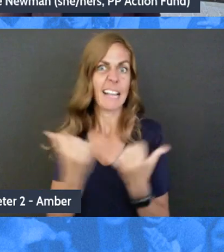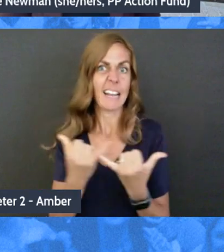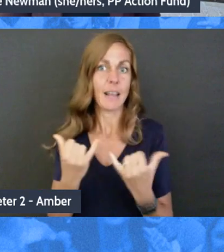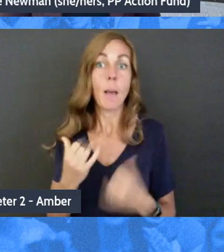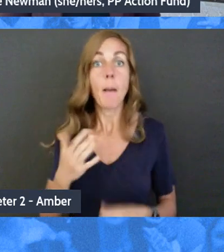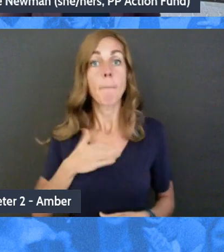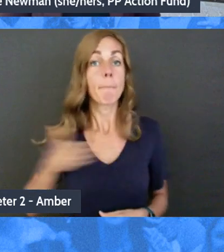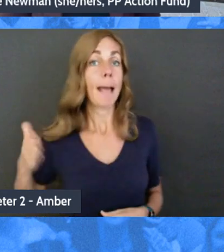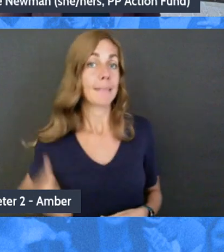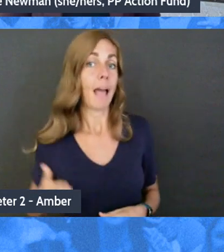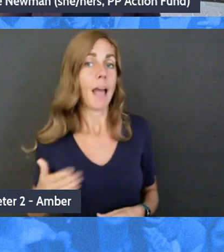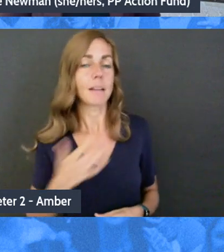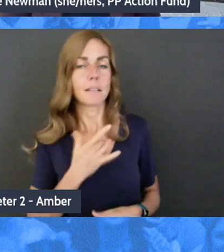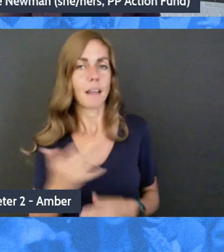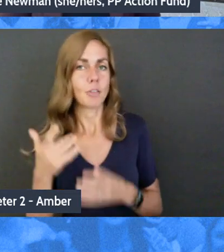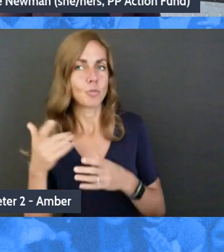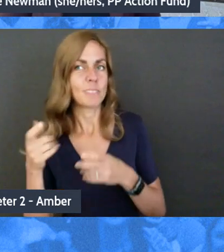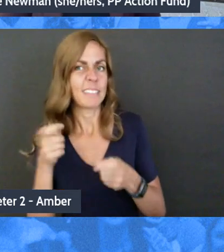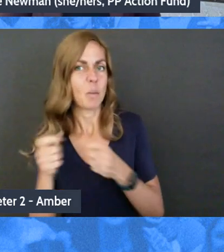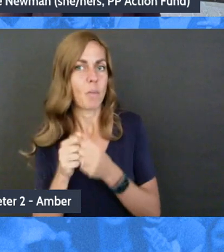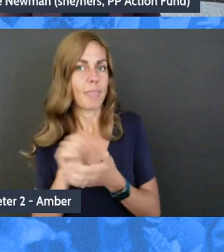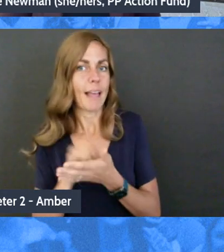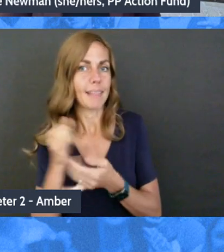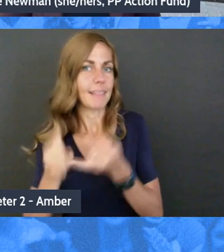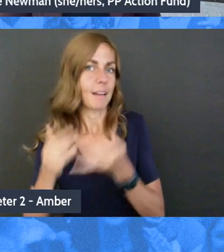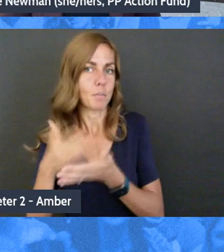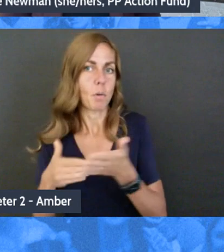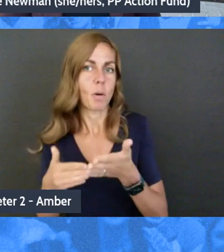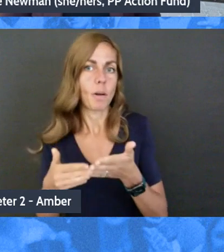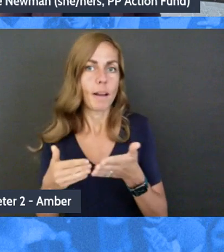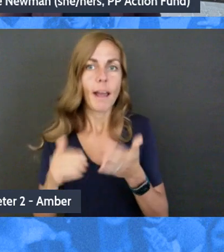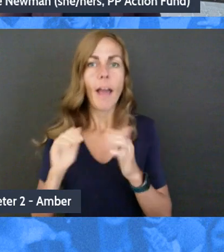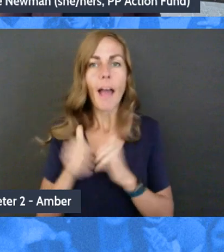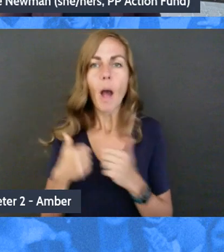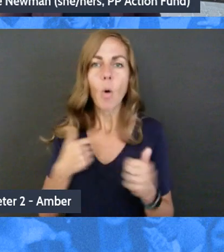specifically deals with that last part, is how are we kinda shifting the narratives